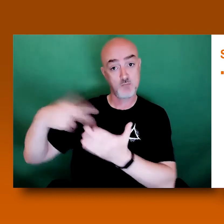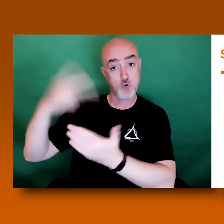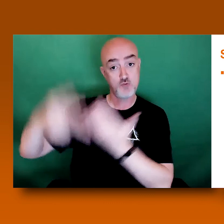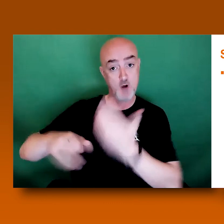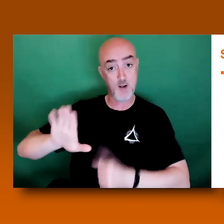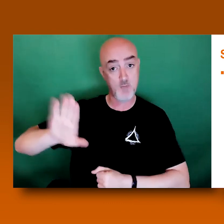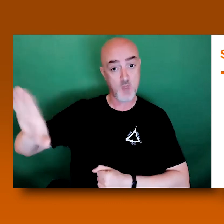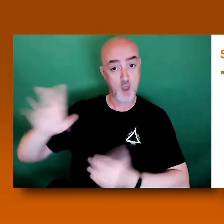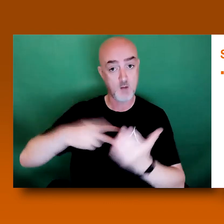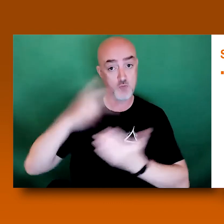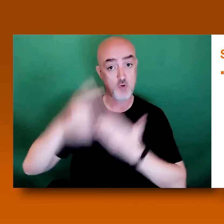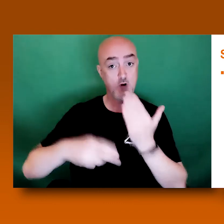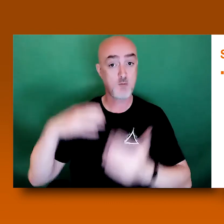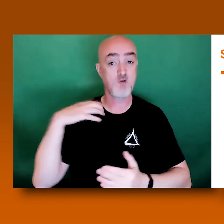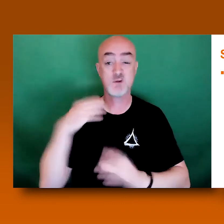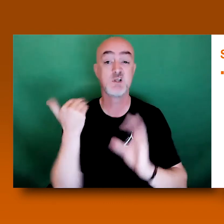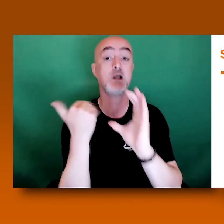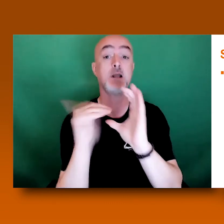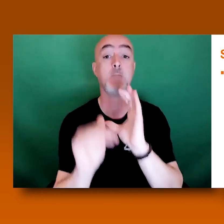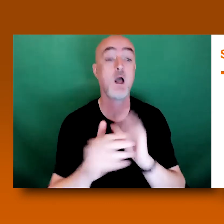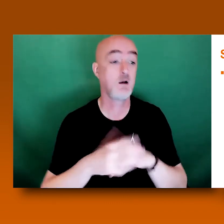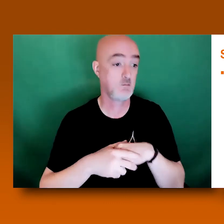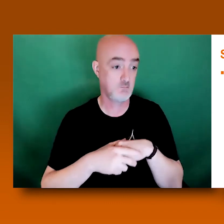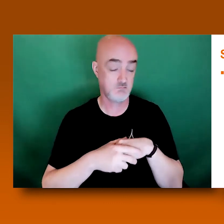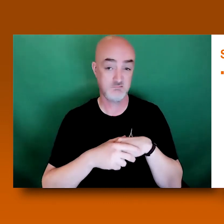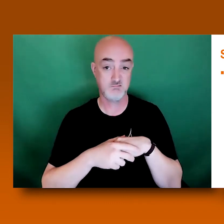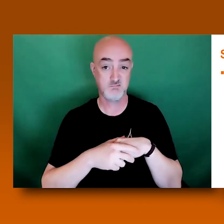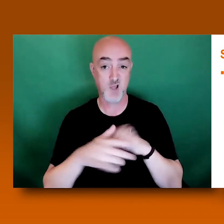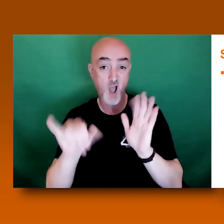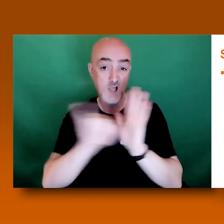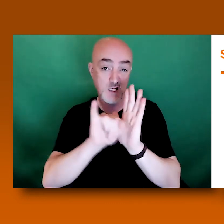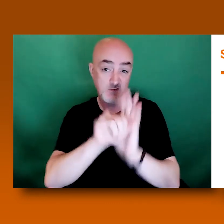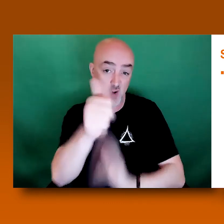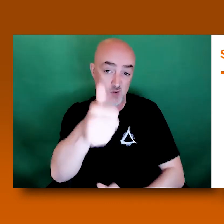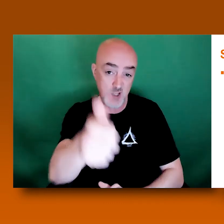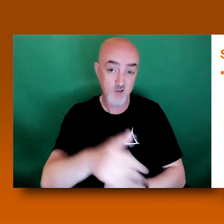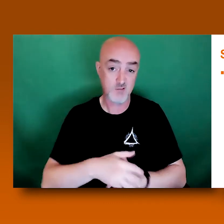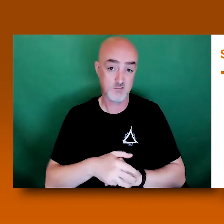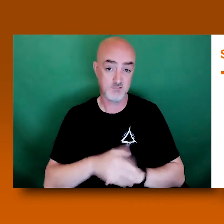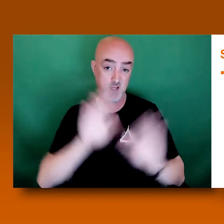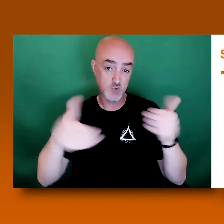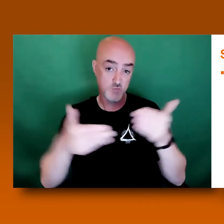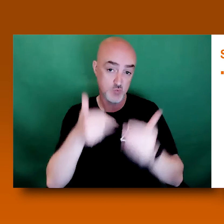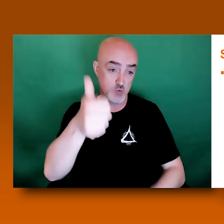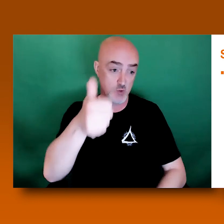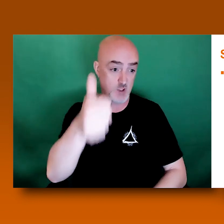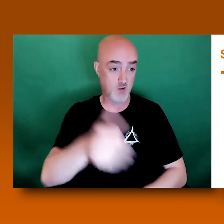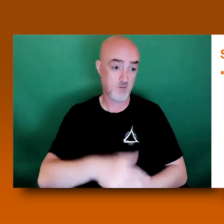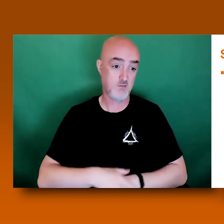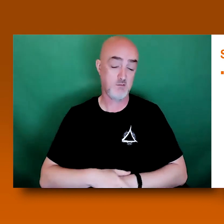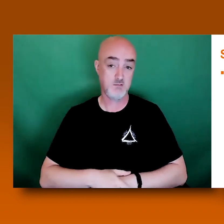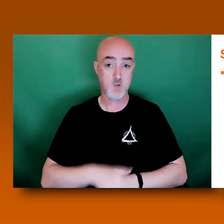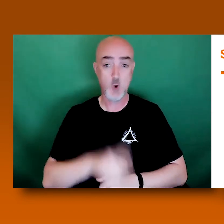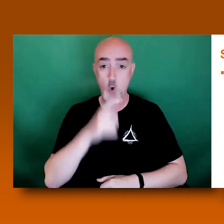You'd write to that program officer. A simple email will do. Identify yourself, introduce yourself, make a first impression.